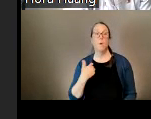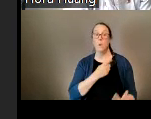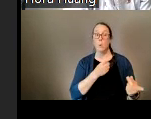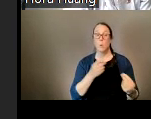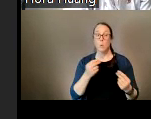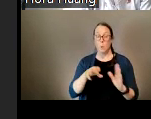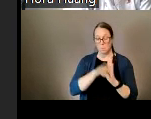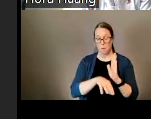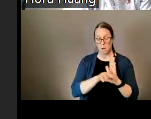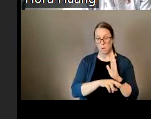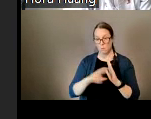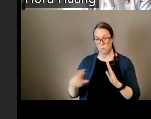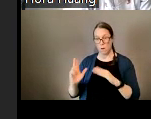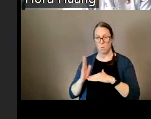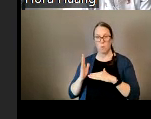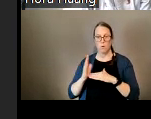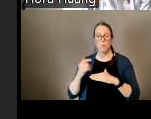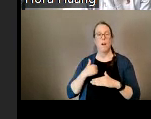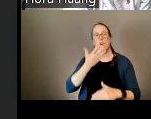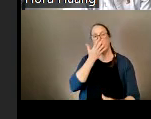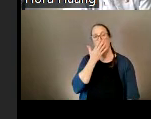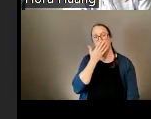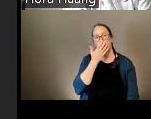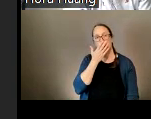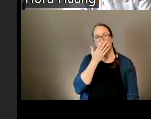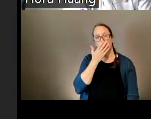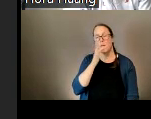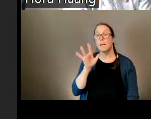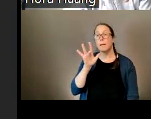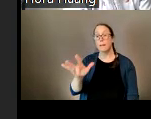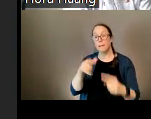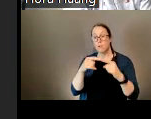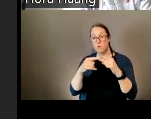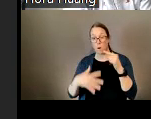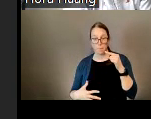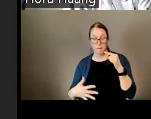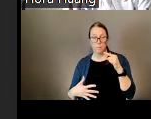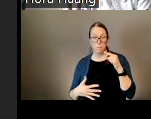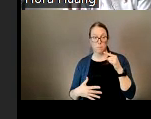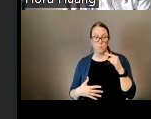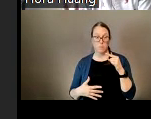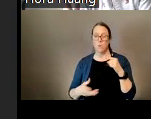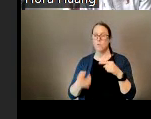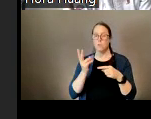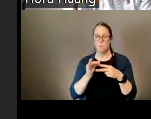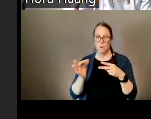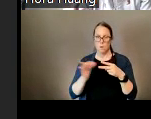where we have the font color option. We're gonna click the dropdown, and two options here for turning